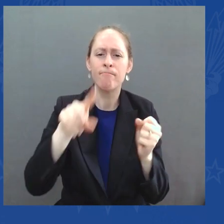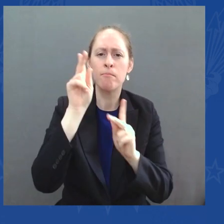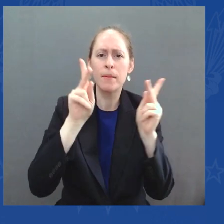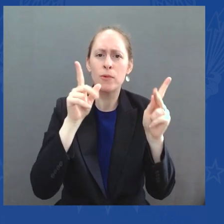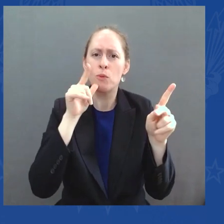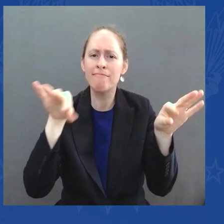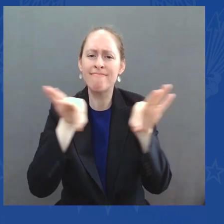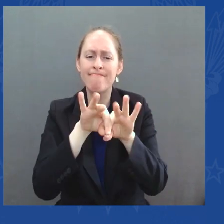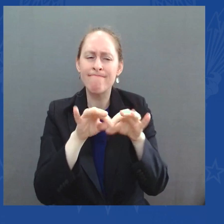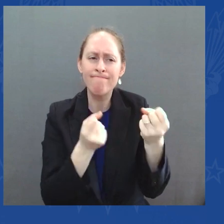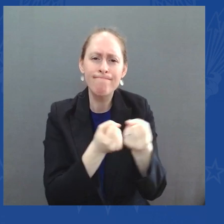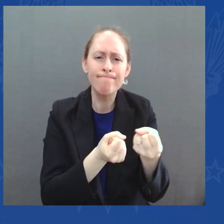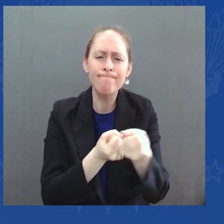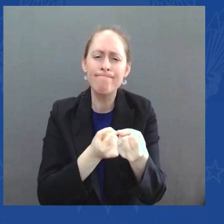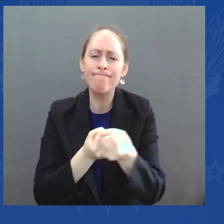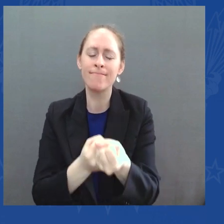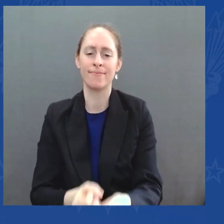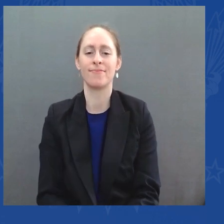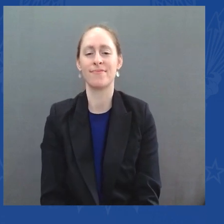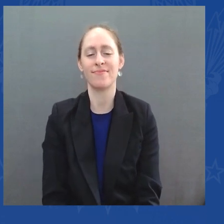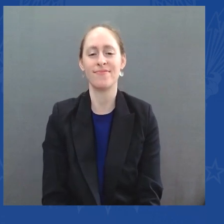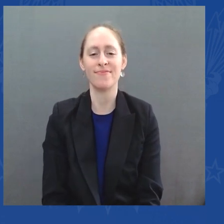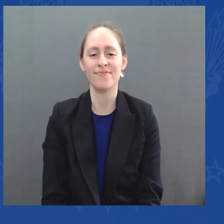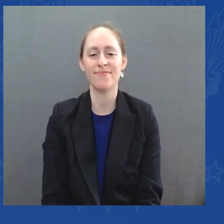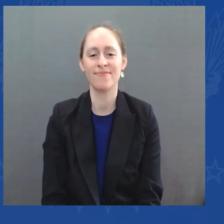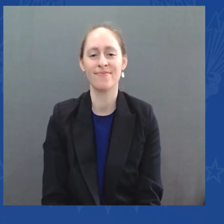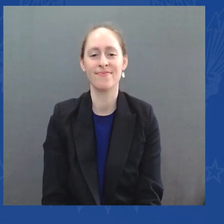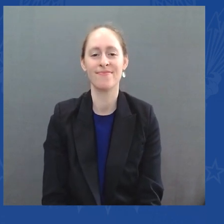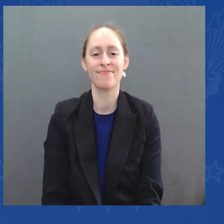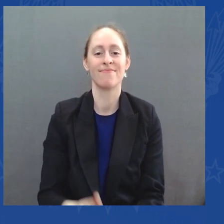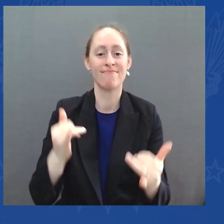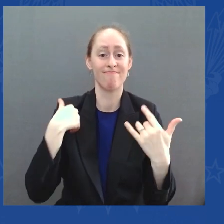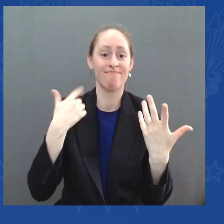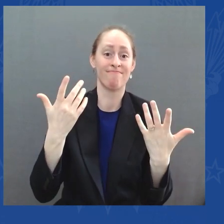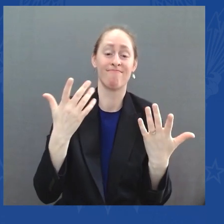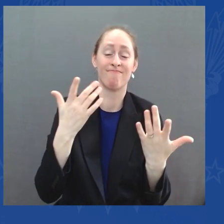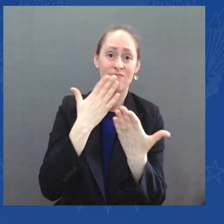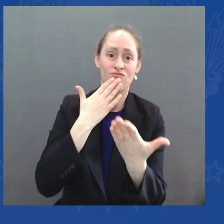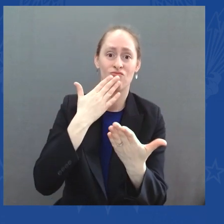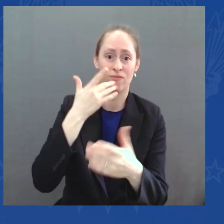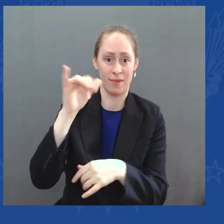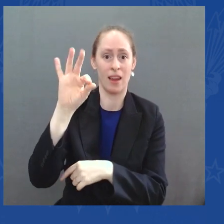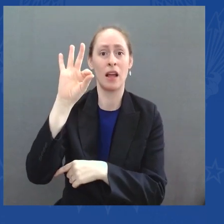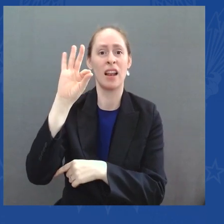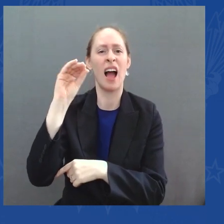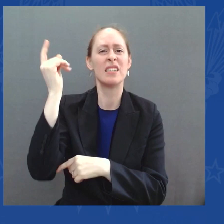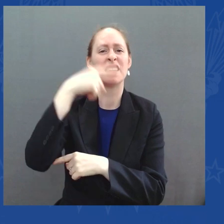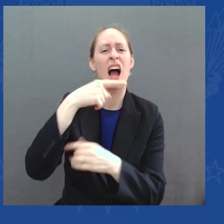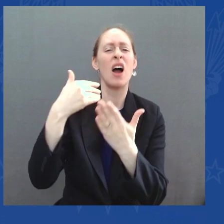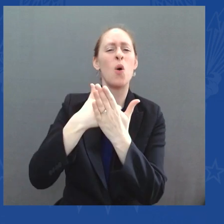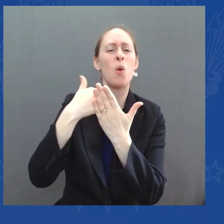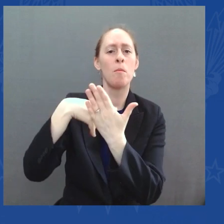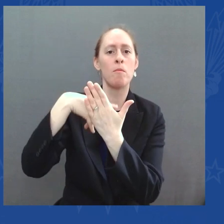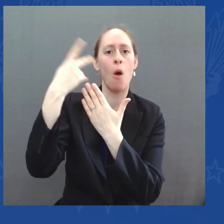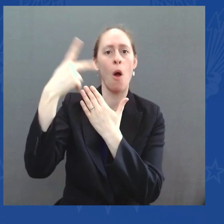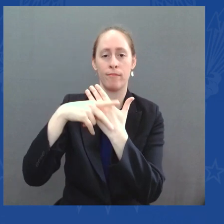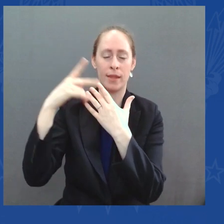but I promise you to the trucking community and I promise you, Mr. President, this is just the beginning. We're going to keep our foot on the gas to deliver for the drivers